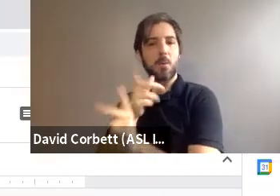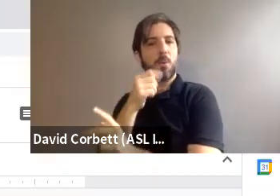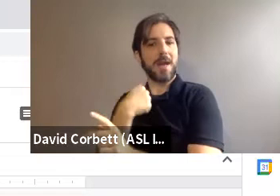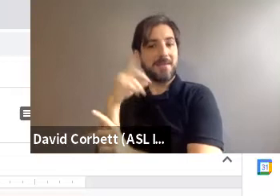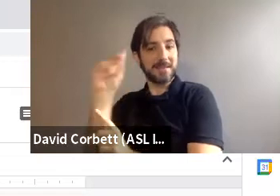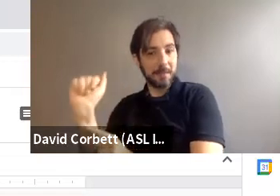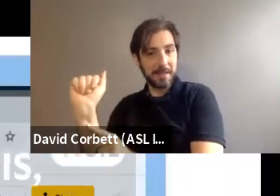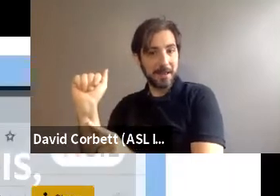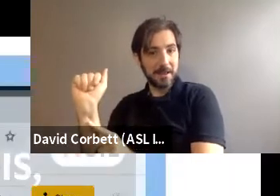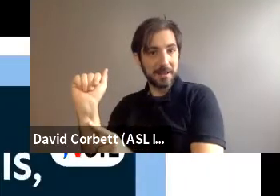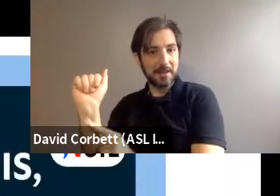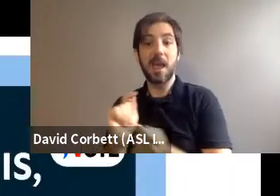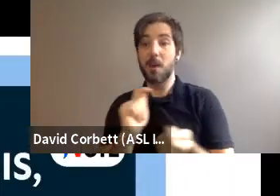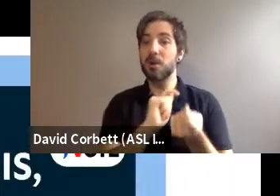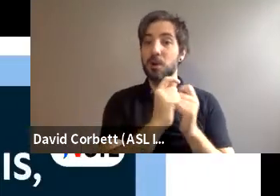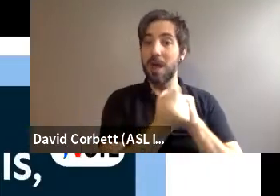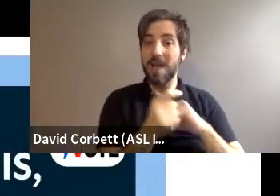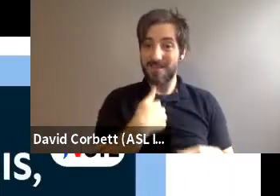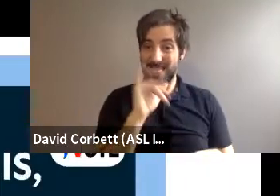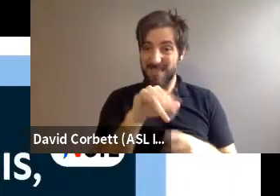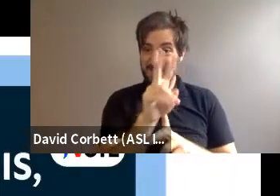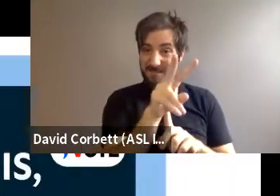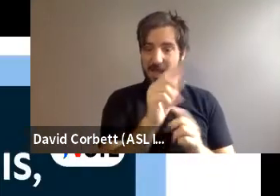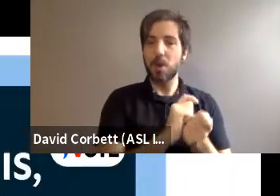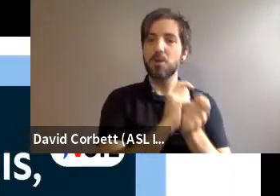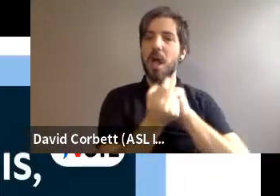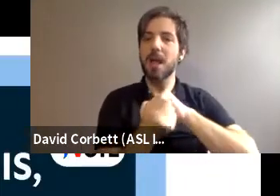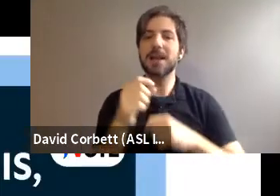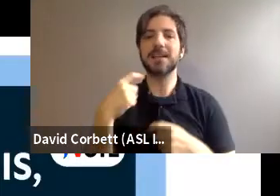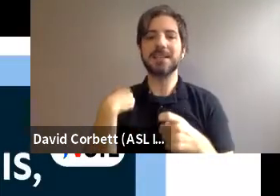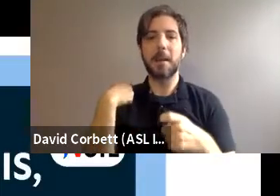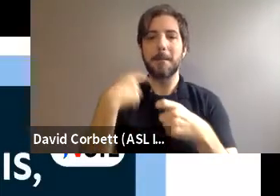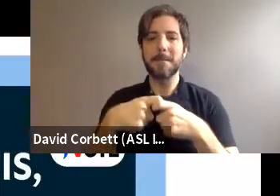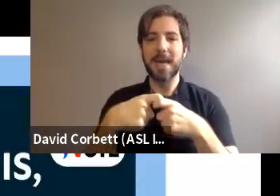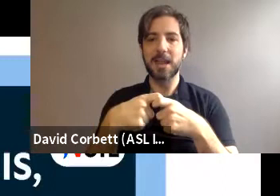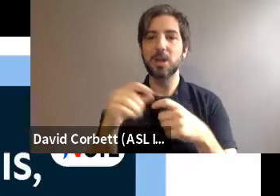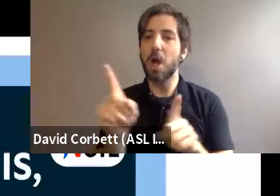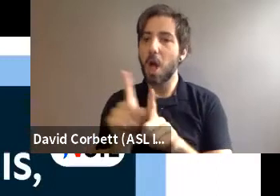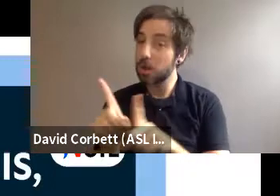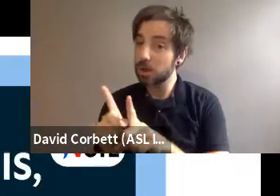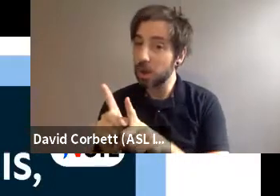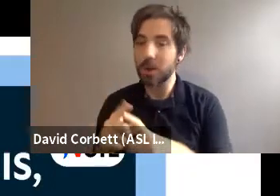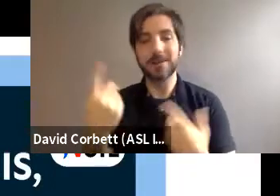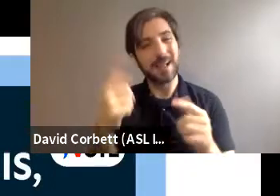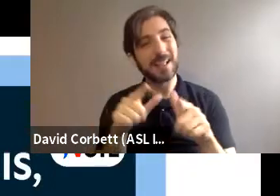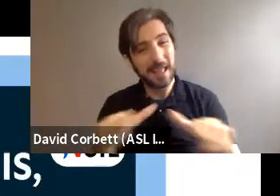that also into Spanish, because language can be an issue of accessibility. Our work was